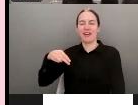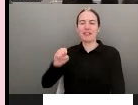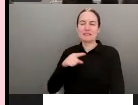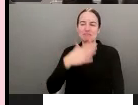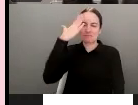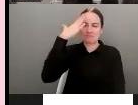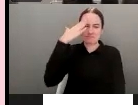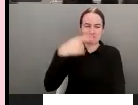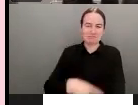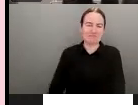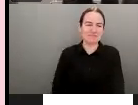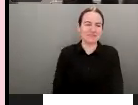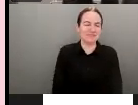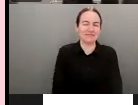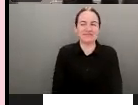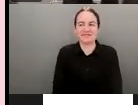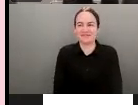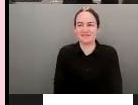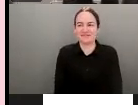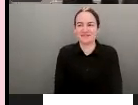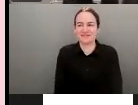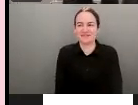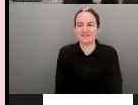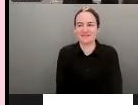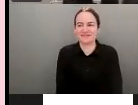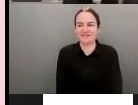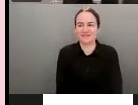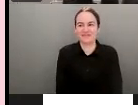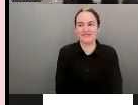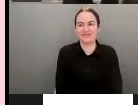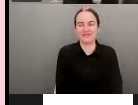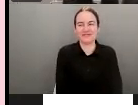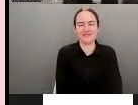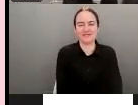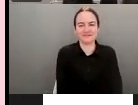OK, sorry. Yeah, ..